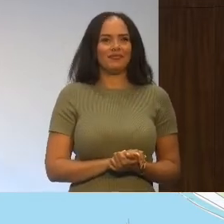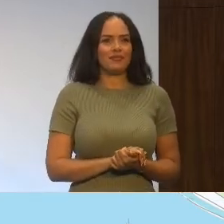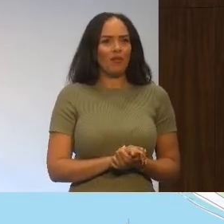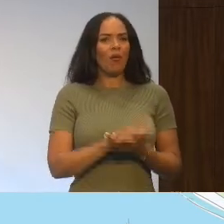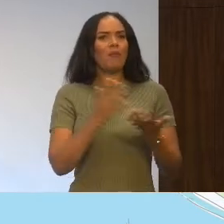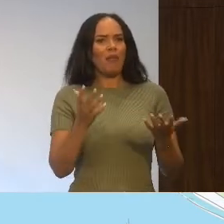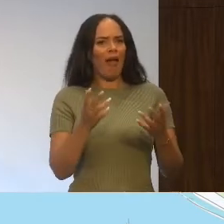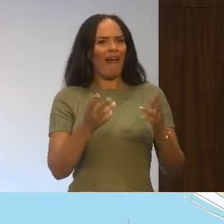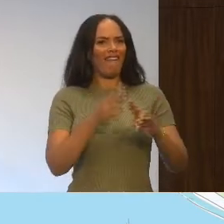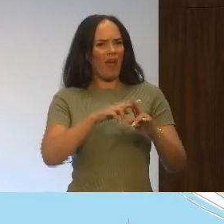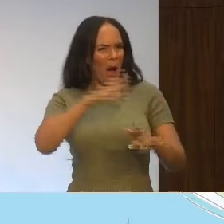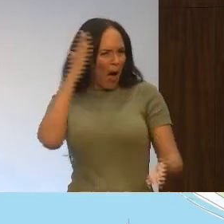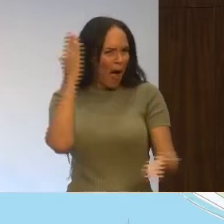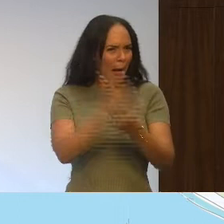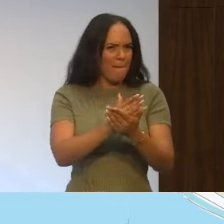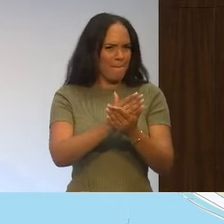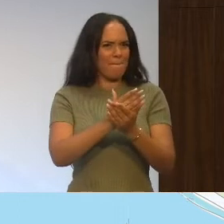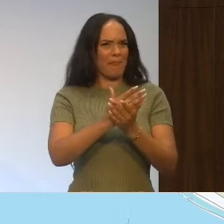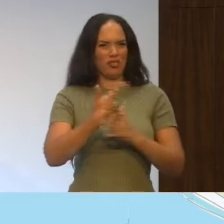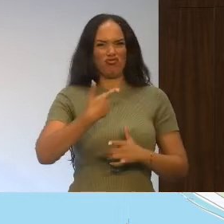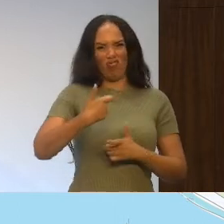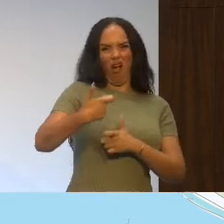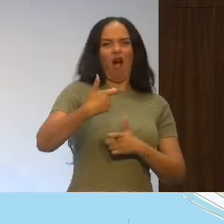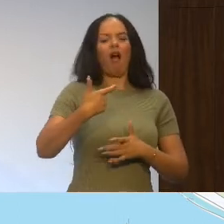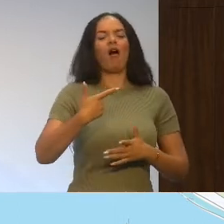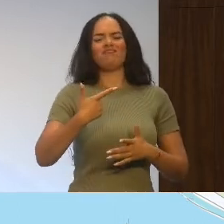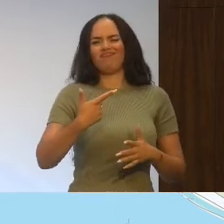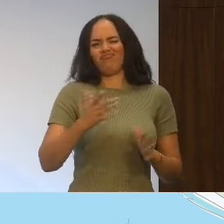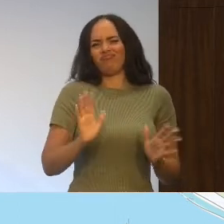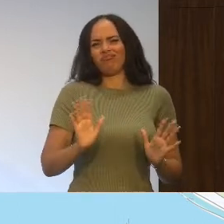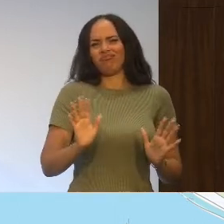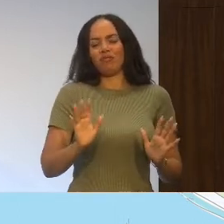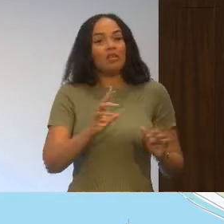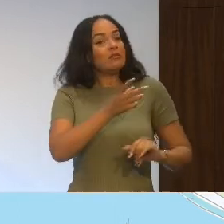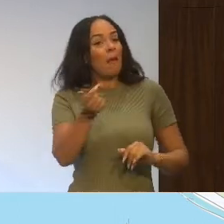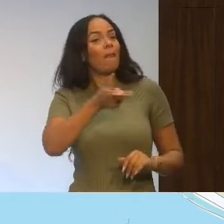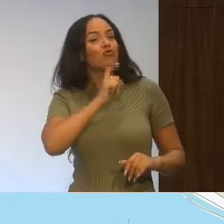that it's a trigger, it's probably not a trigger. Okay. To some people, it is chocolate, some people it is cheese.